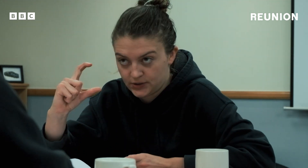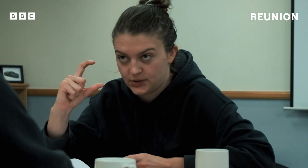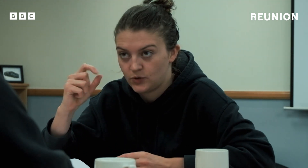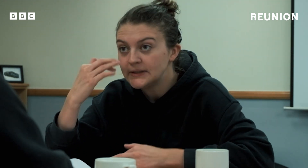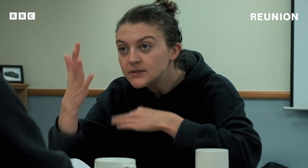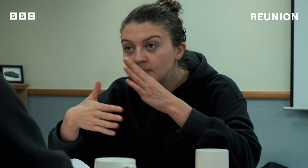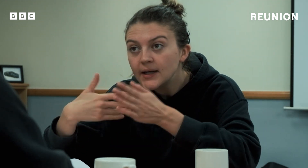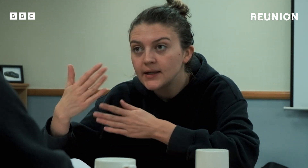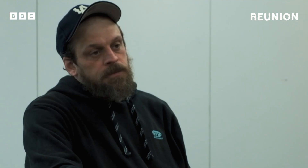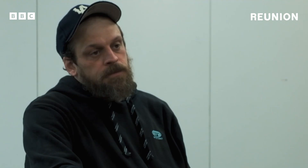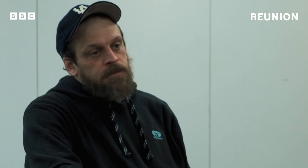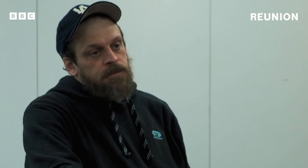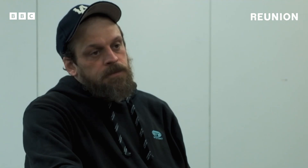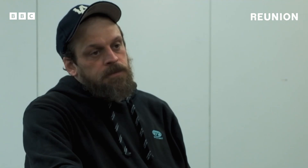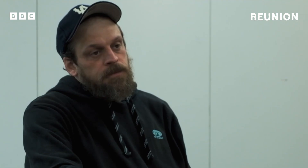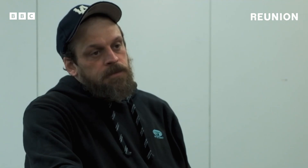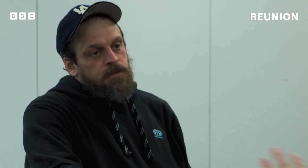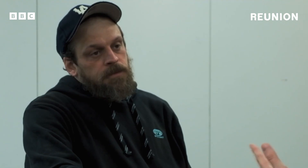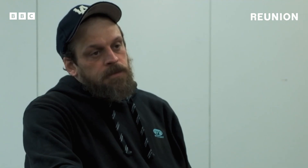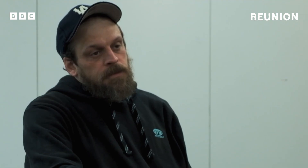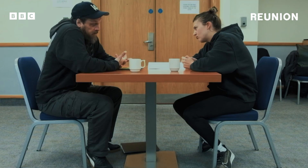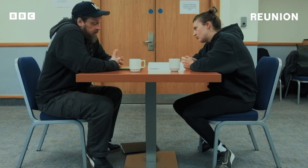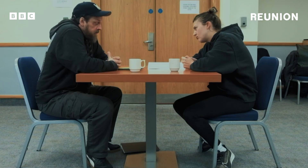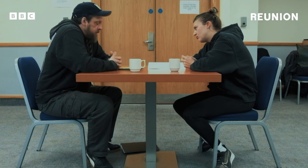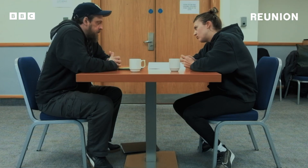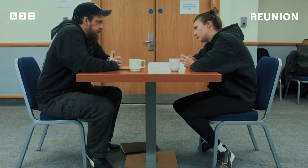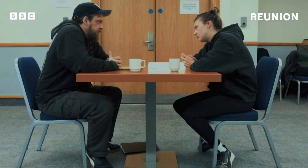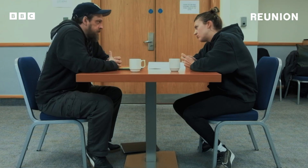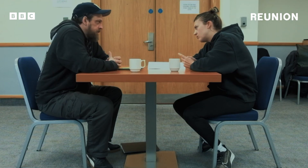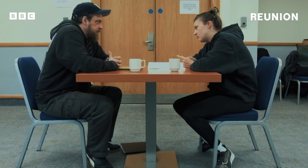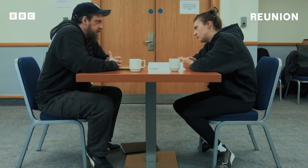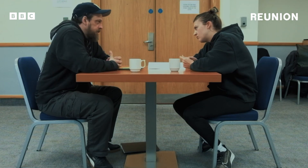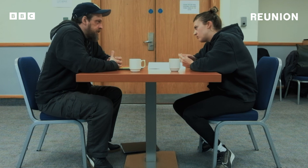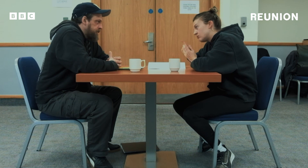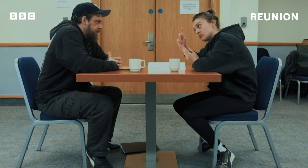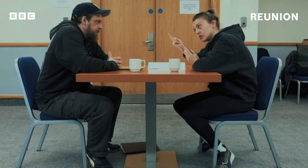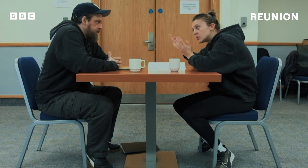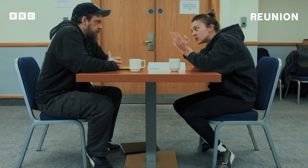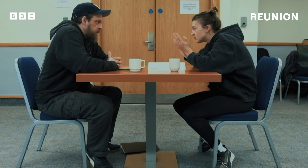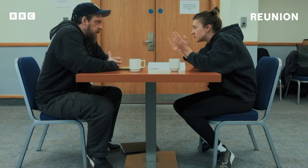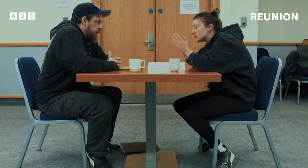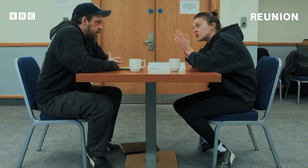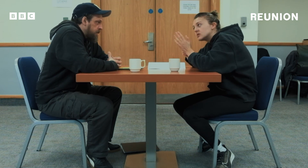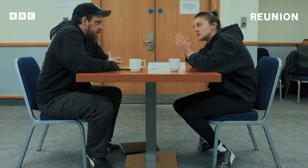I was asked to learn the scene in BSL. And I got sent a video of the sign